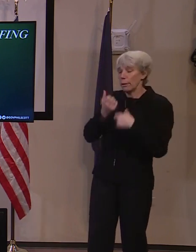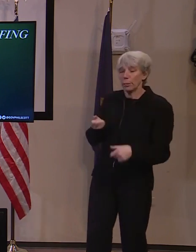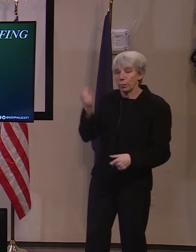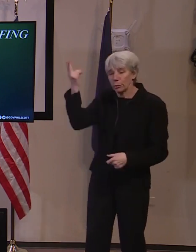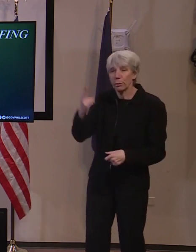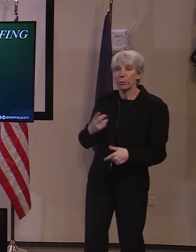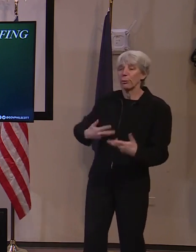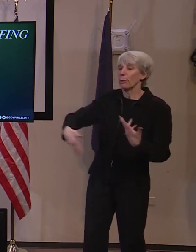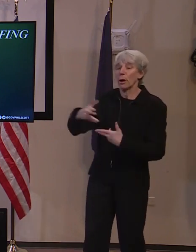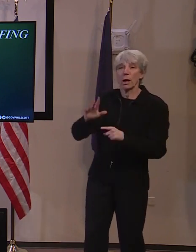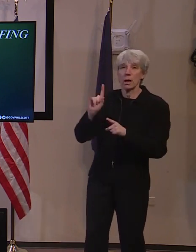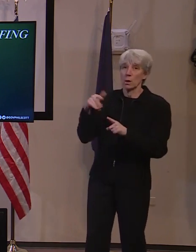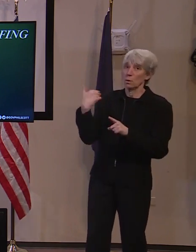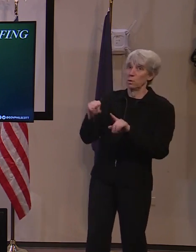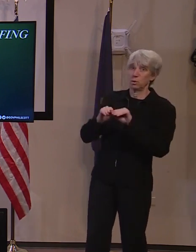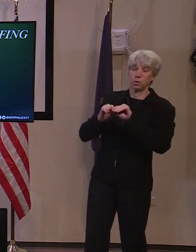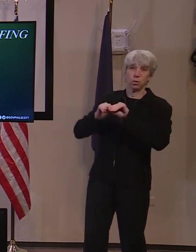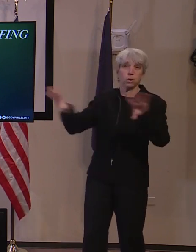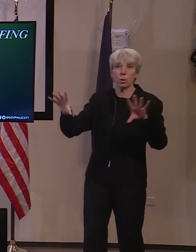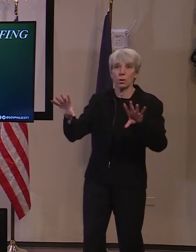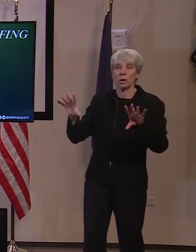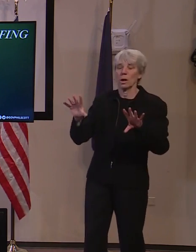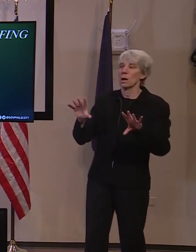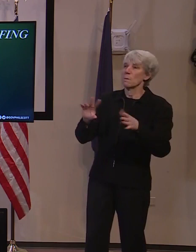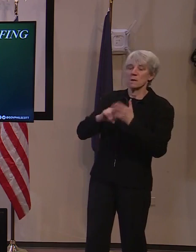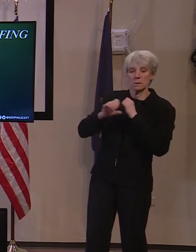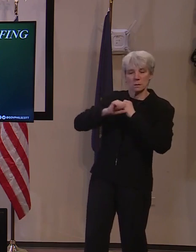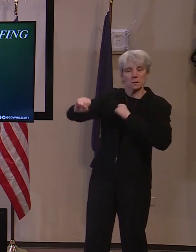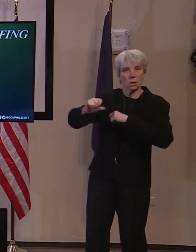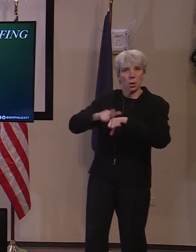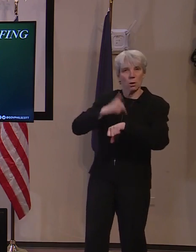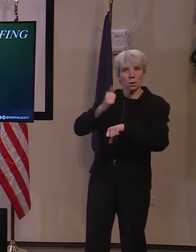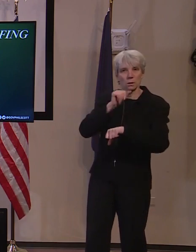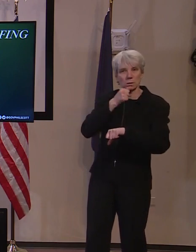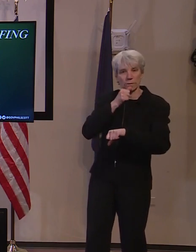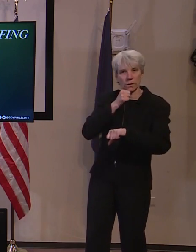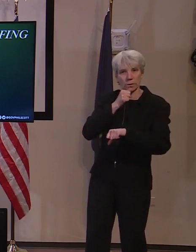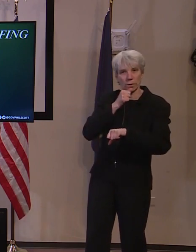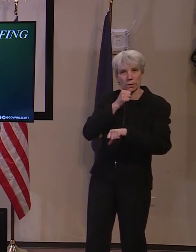the less we need to worry about. It will be healthier. We'll keep the most